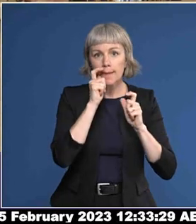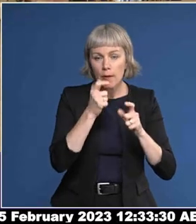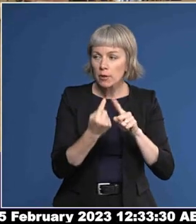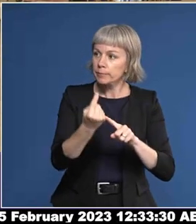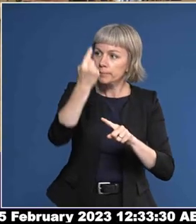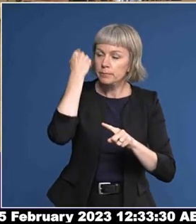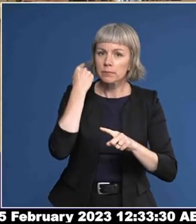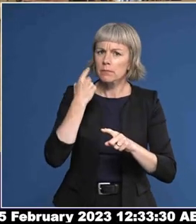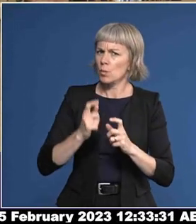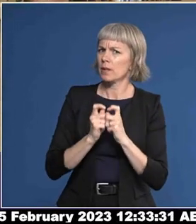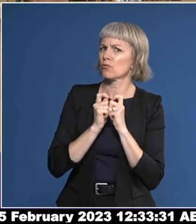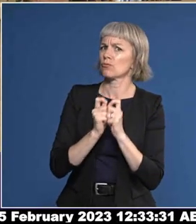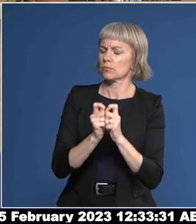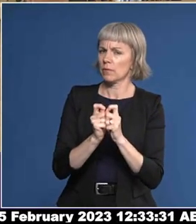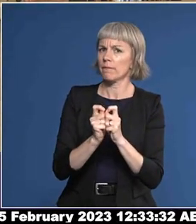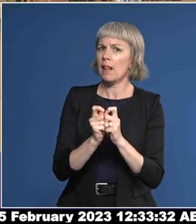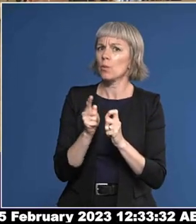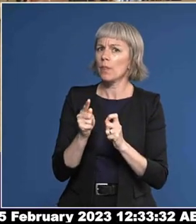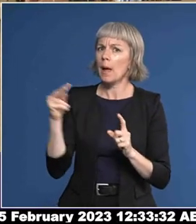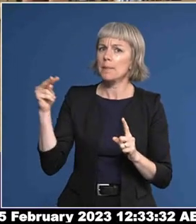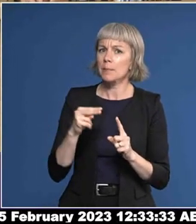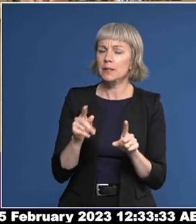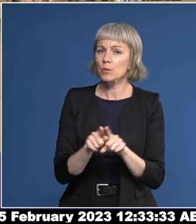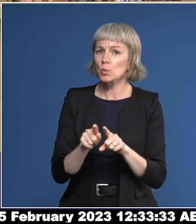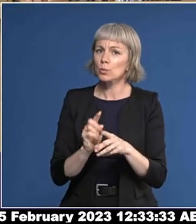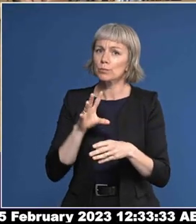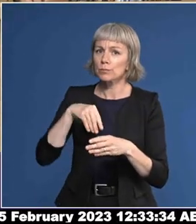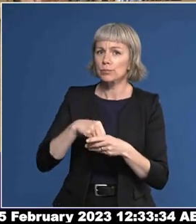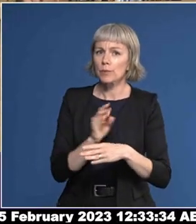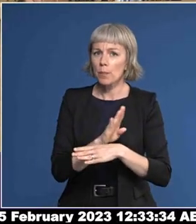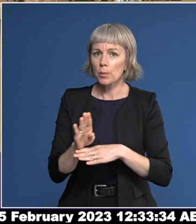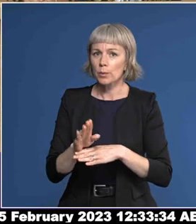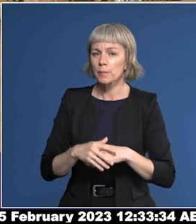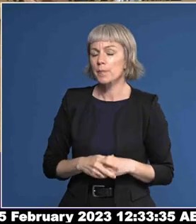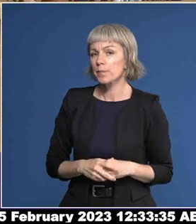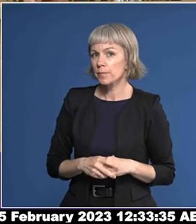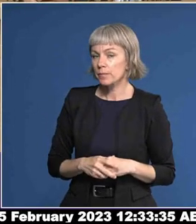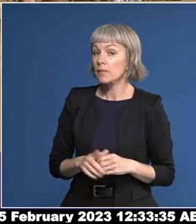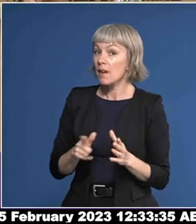In terms of Afford - I know I have asked you some questions, Ms Toohey,